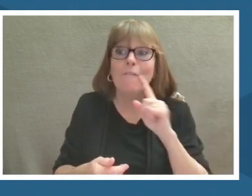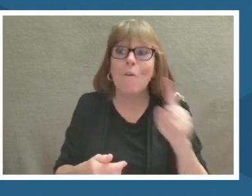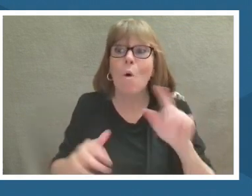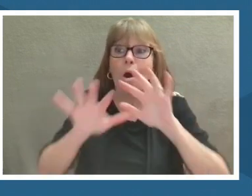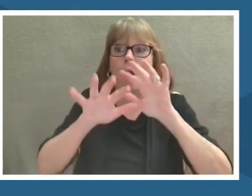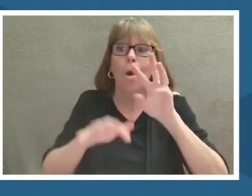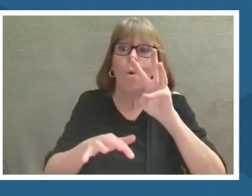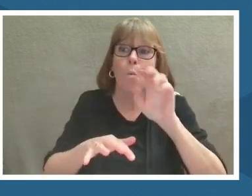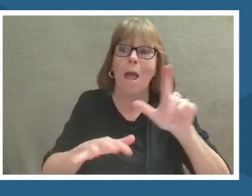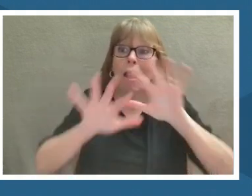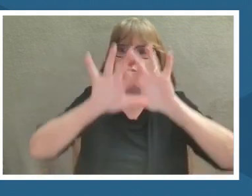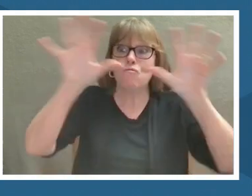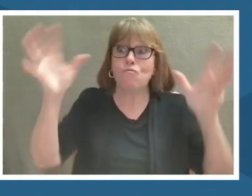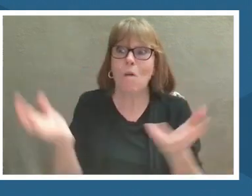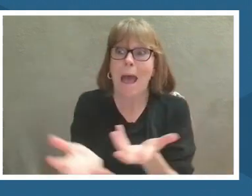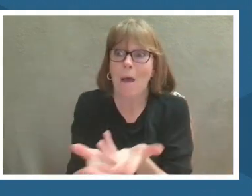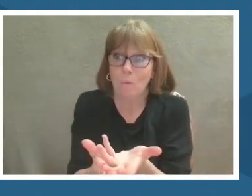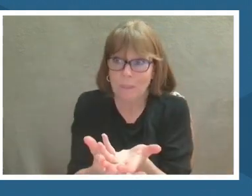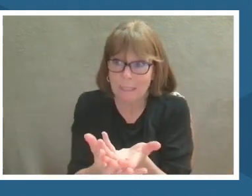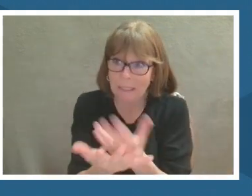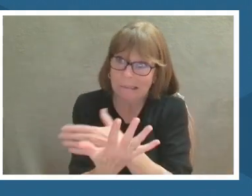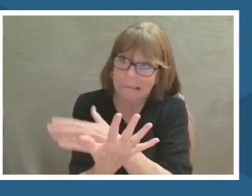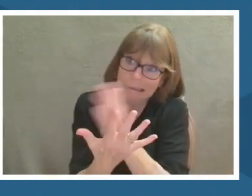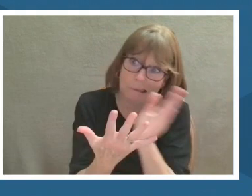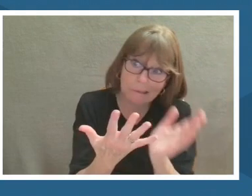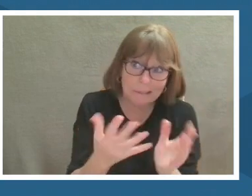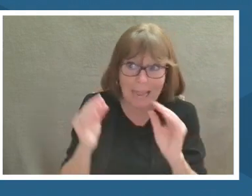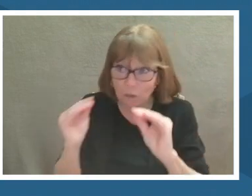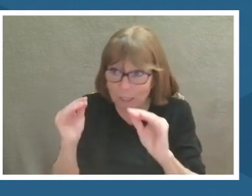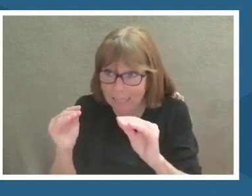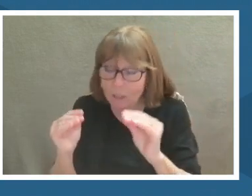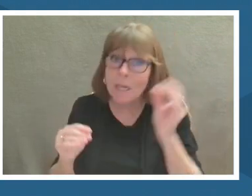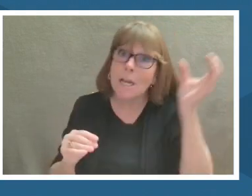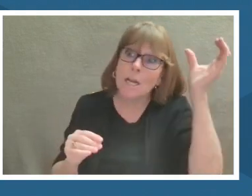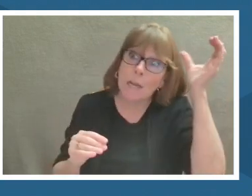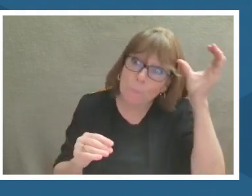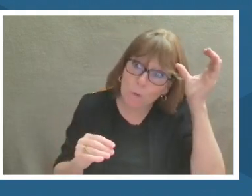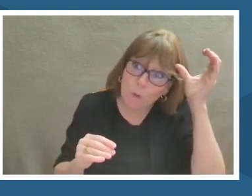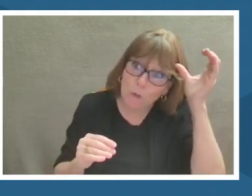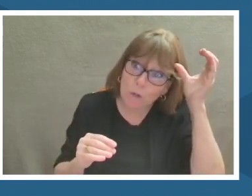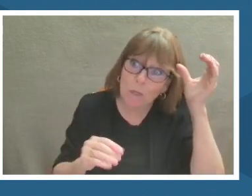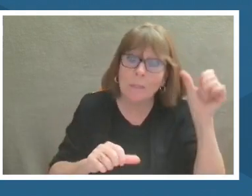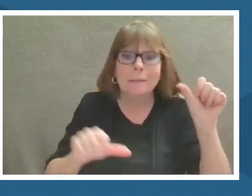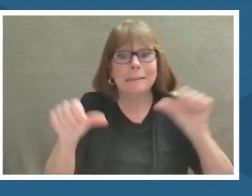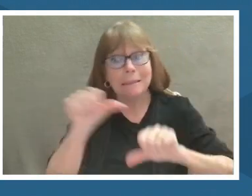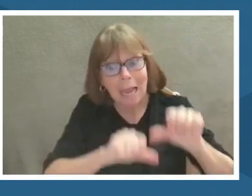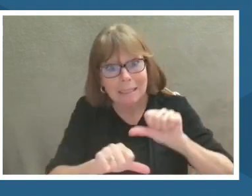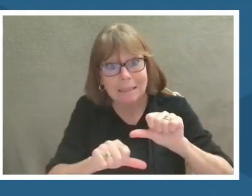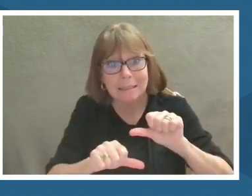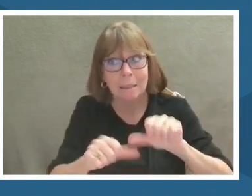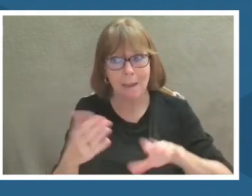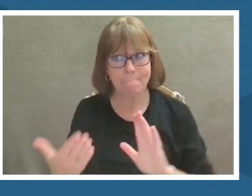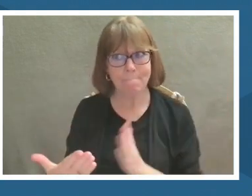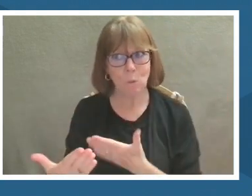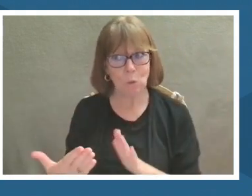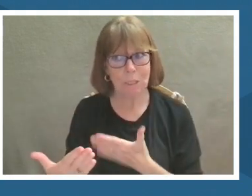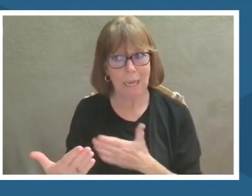computer science stem computer science and music so there